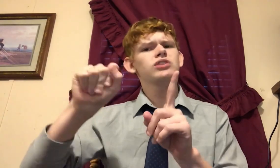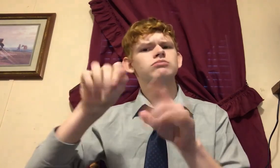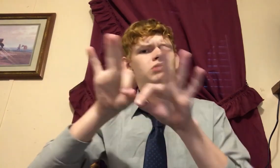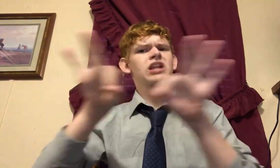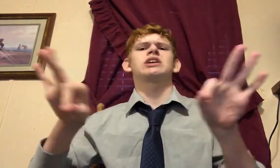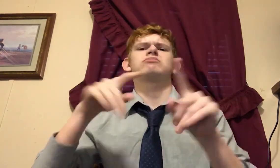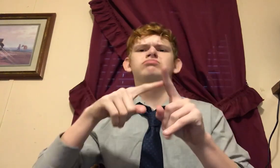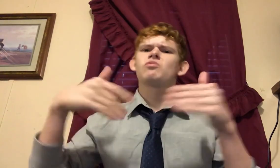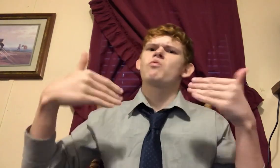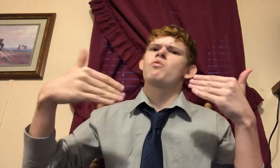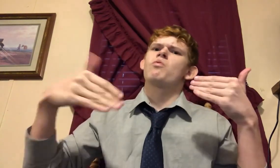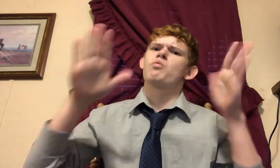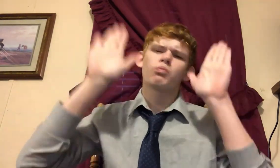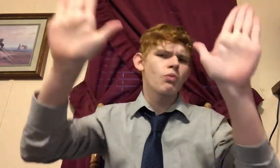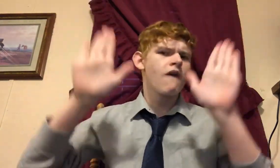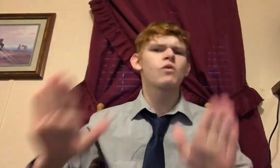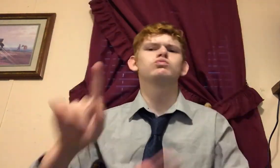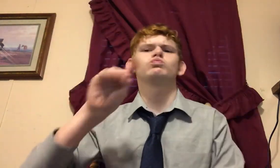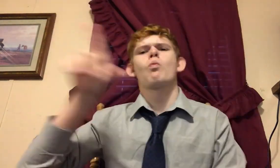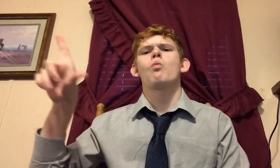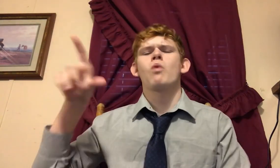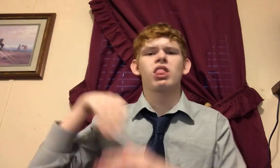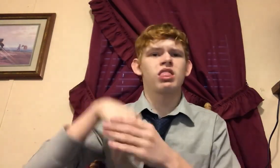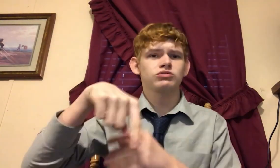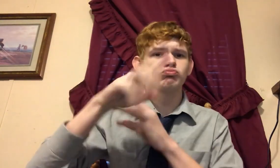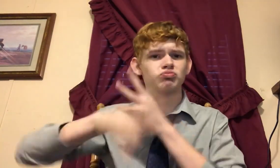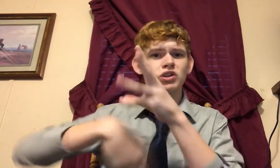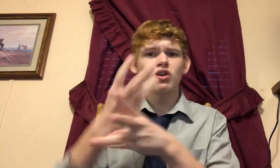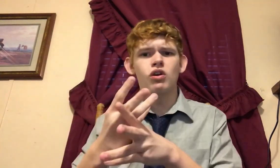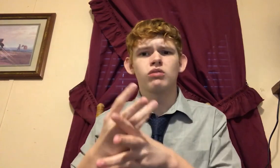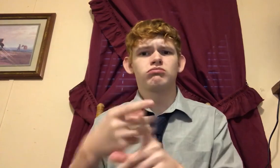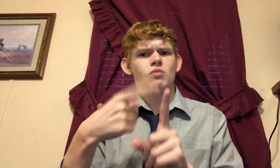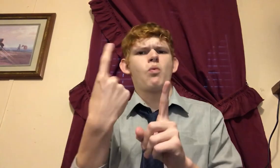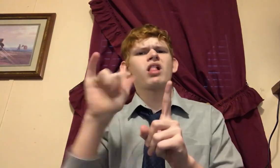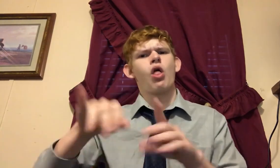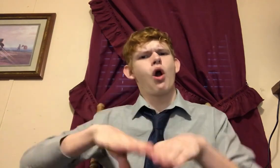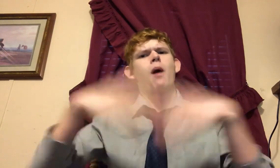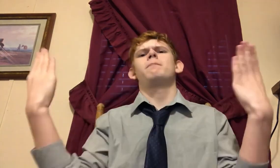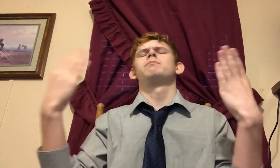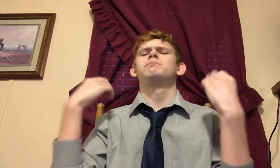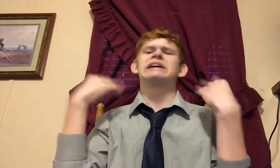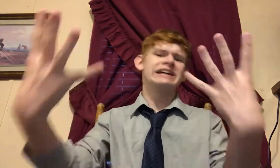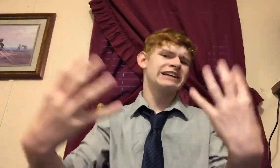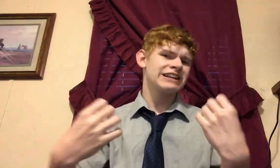A high school diploma is such a wonderful tool in this world, one that can open